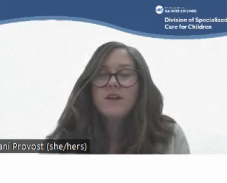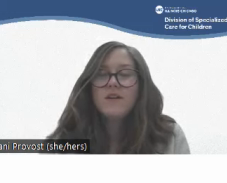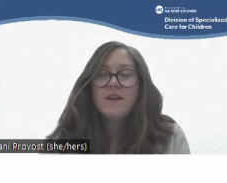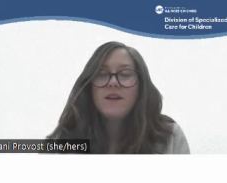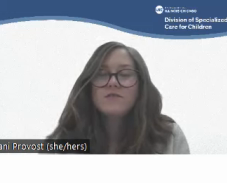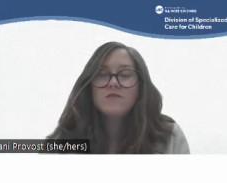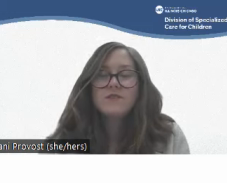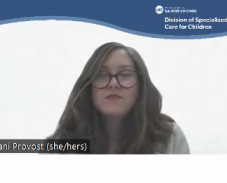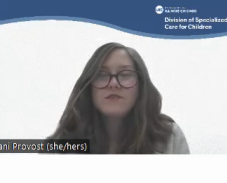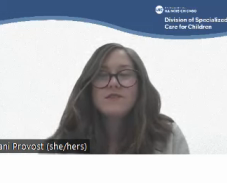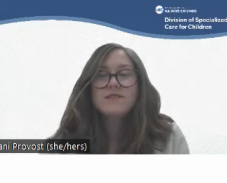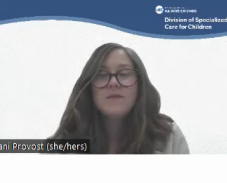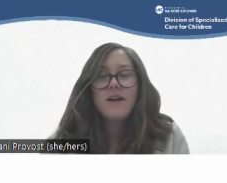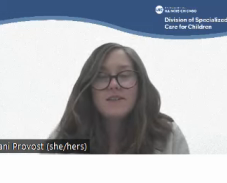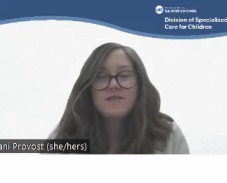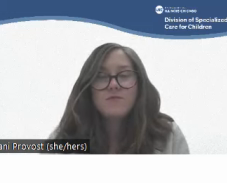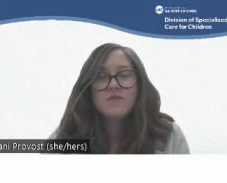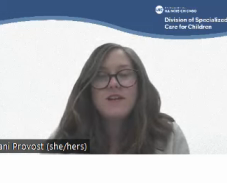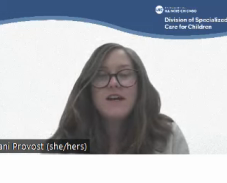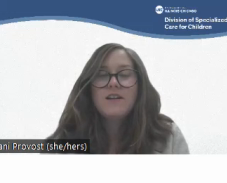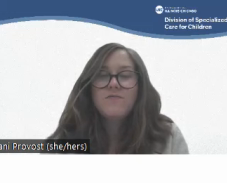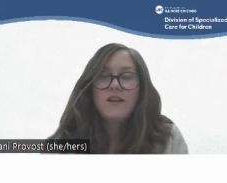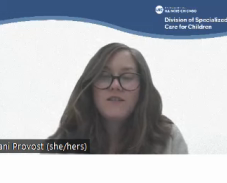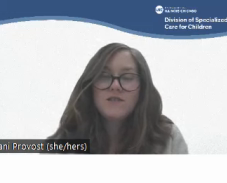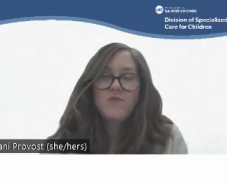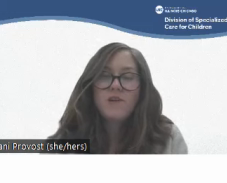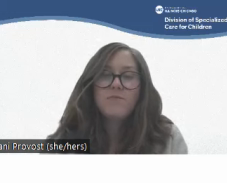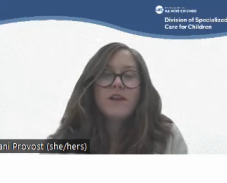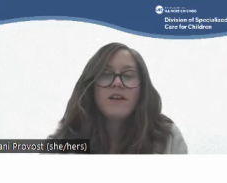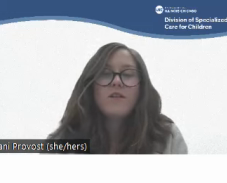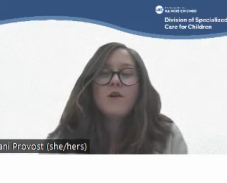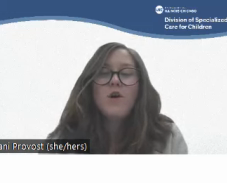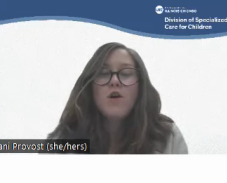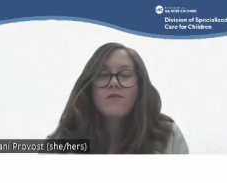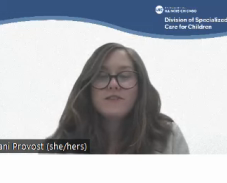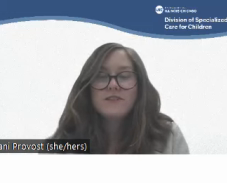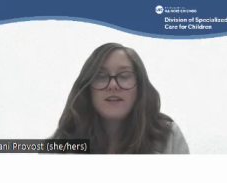Medicare and Medicaid services CMS will decide if Medicare is the primary plan or if it's the